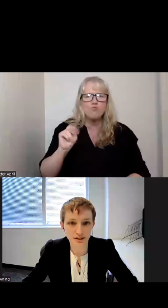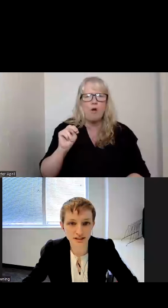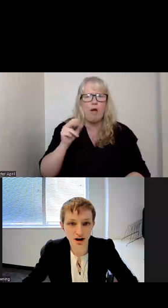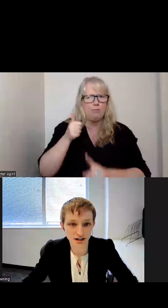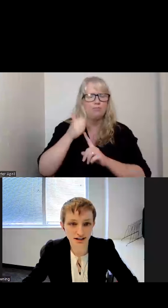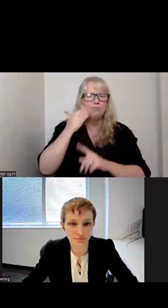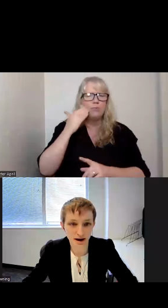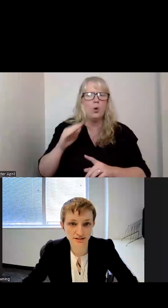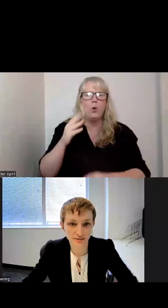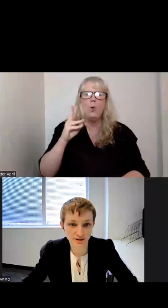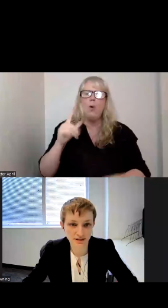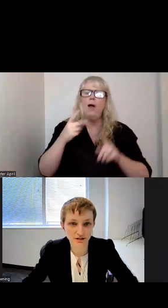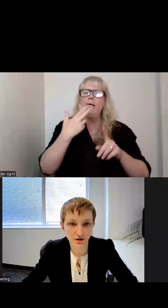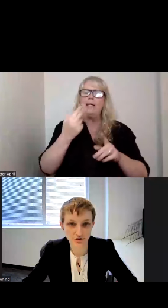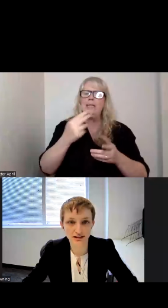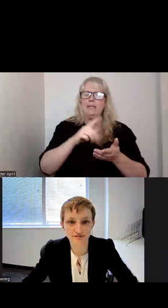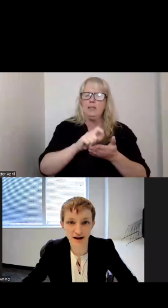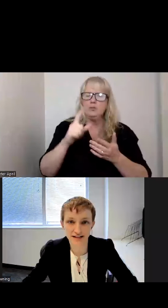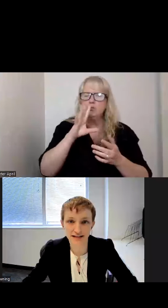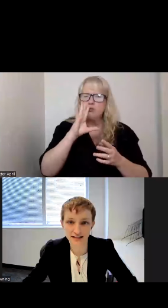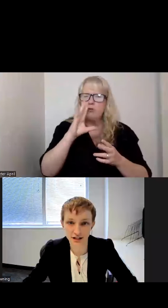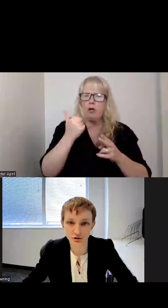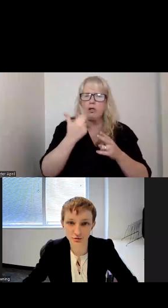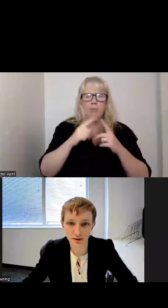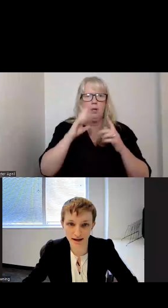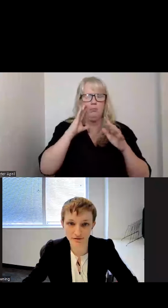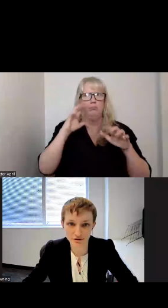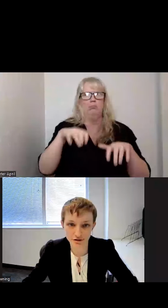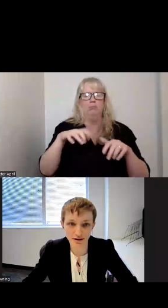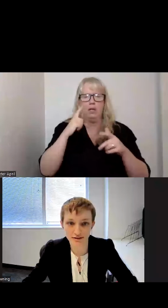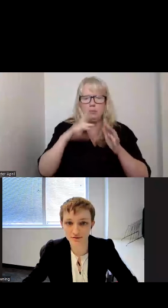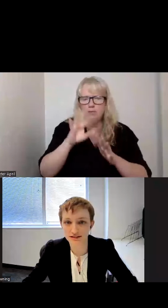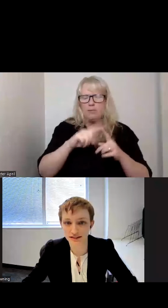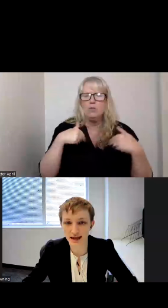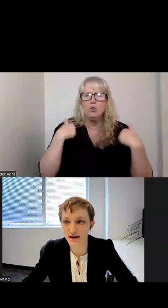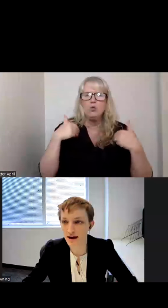REALLY TALKING ABOUT THE FINDINGS IN THE YOUTH SURVEY THAT CAME